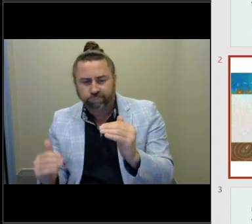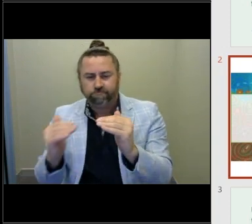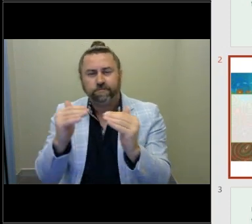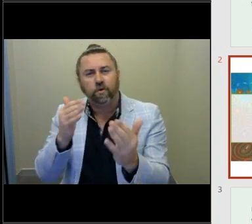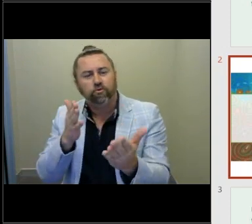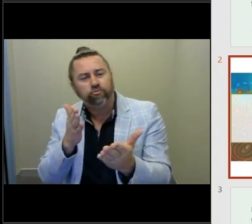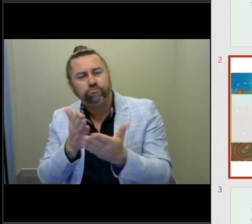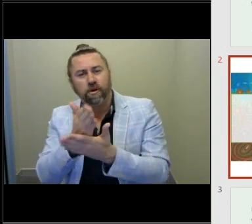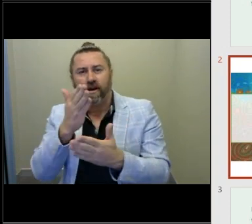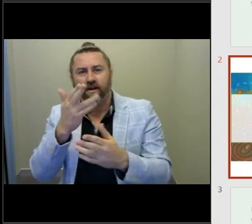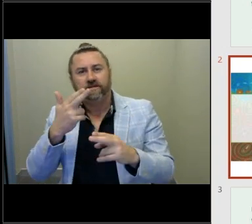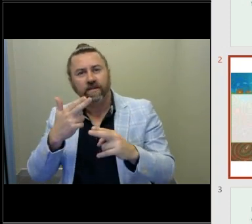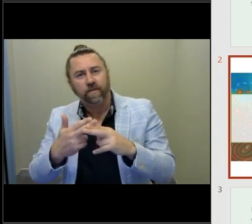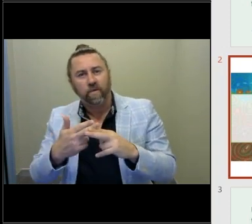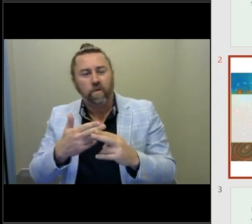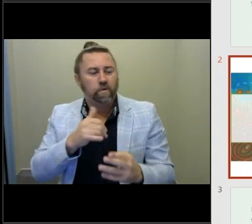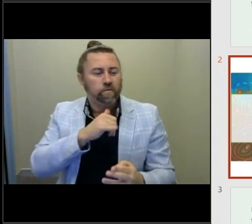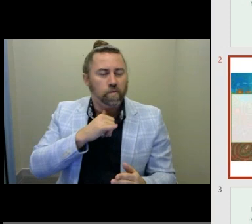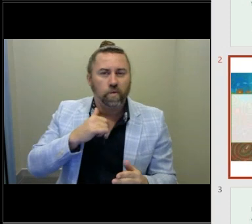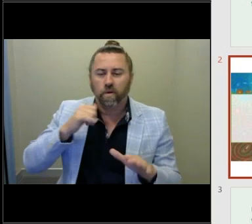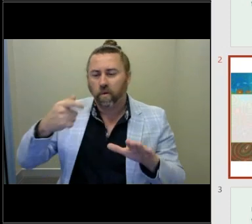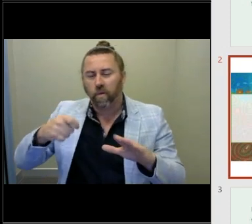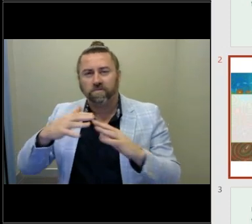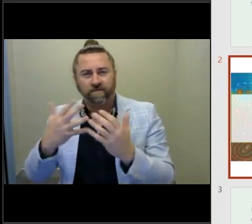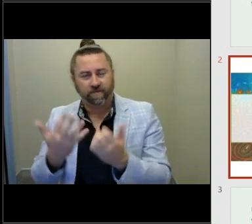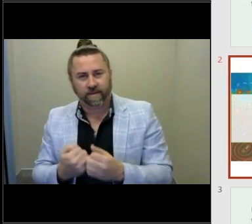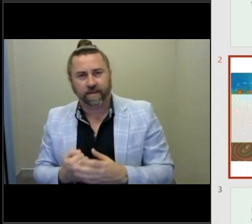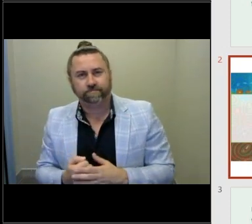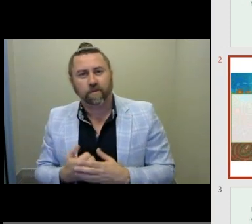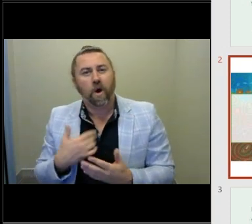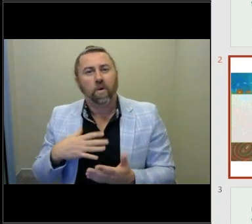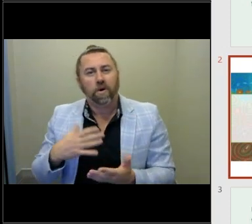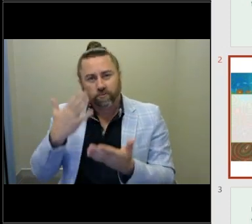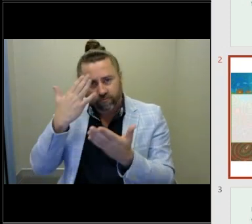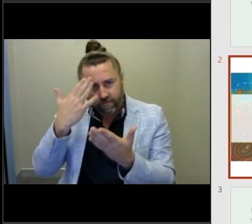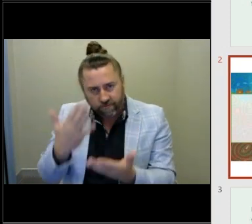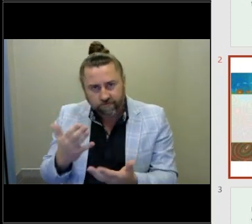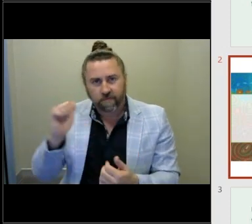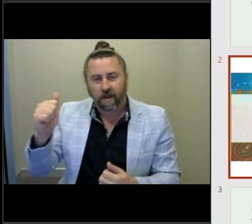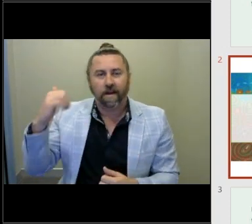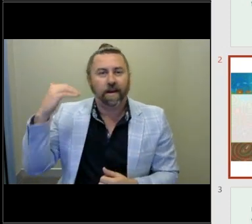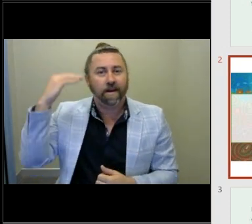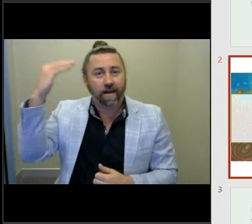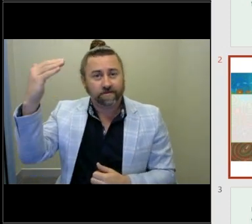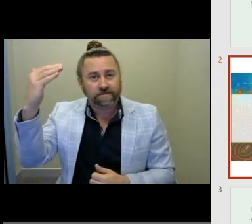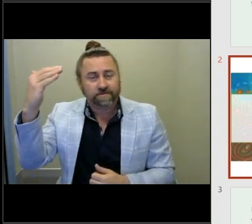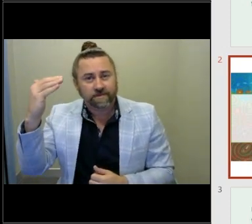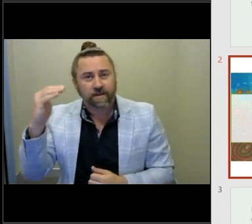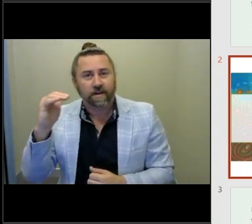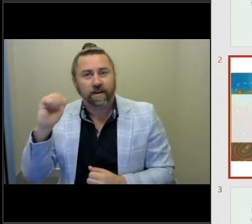And we pay our respects to their elders, lore, customs, creations, spirits and recognise